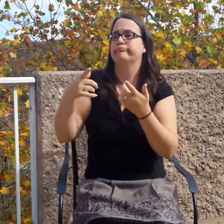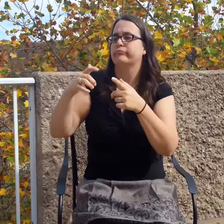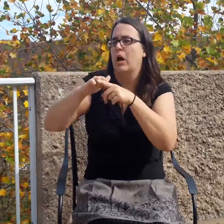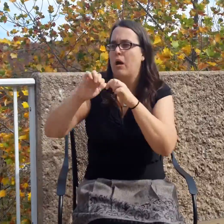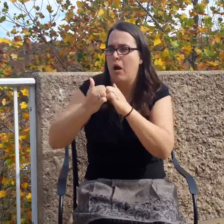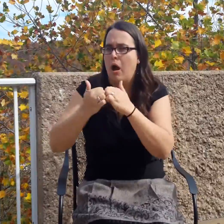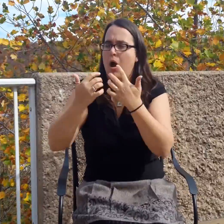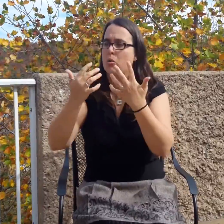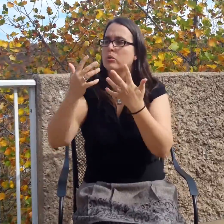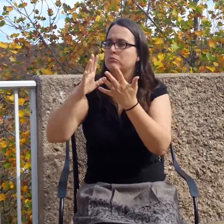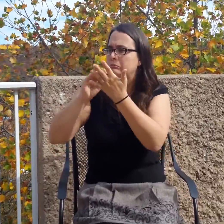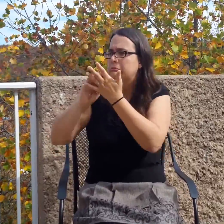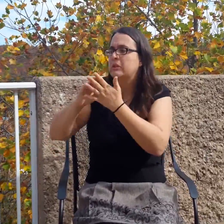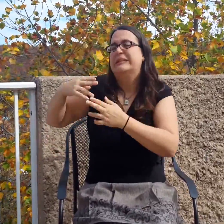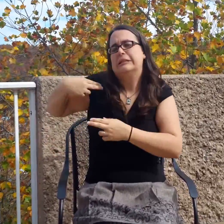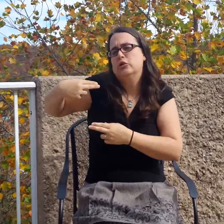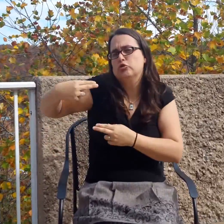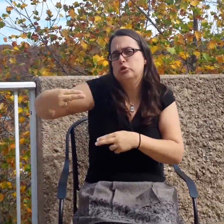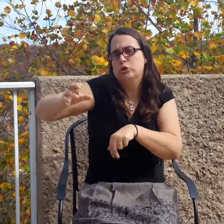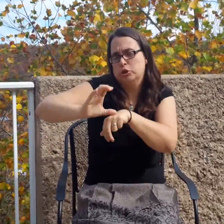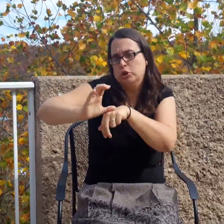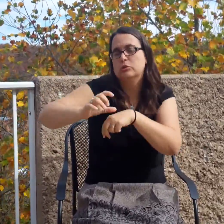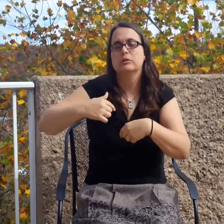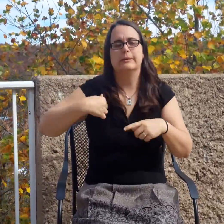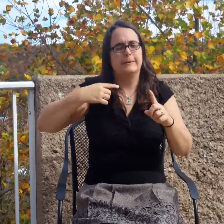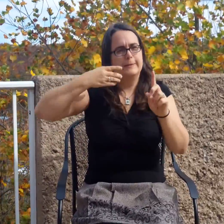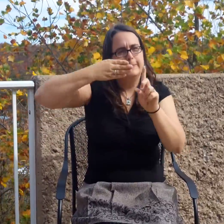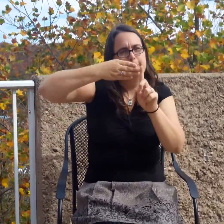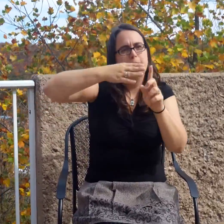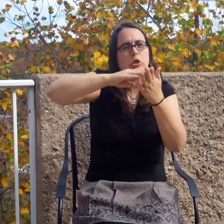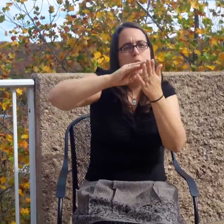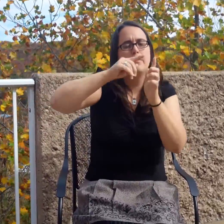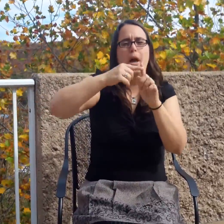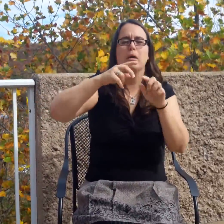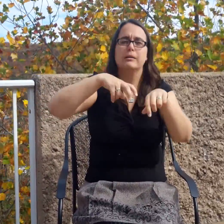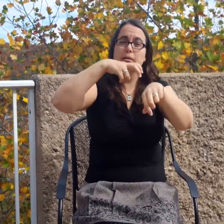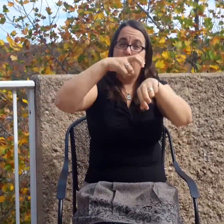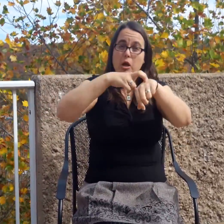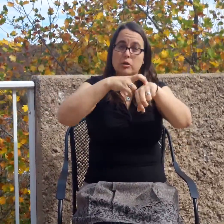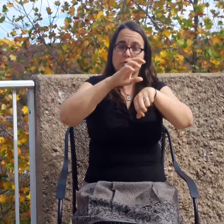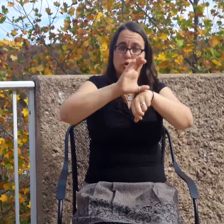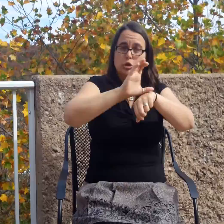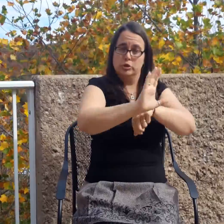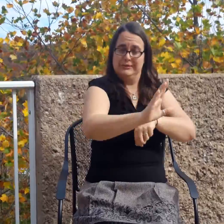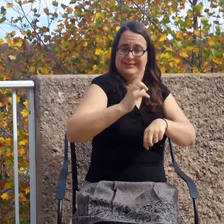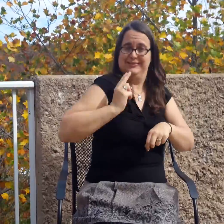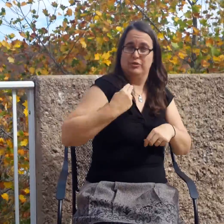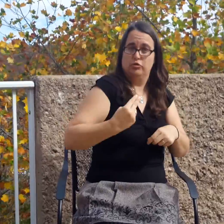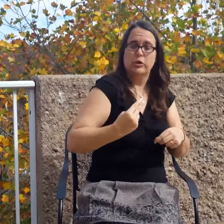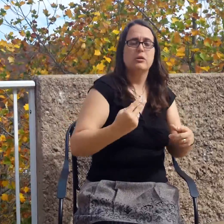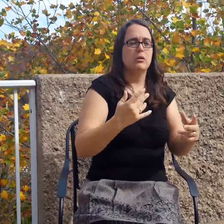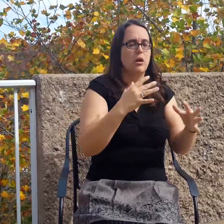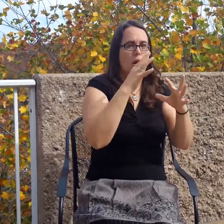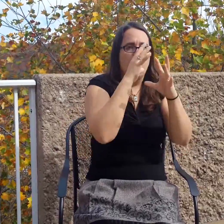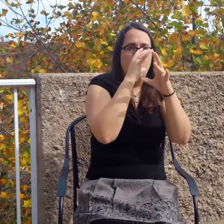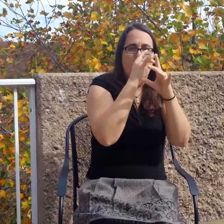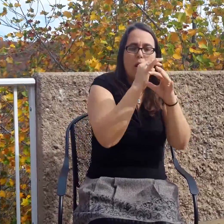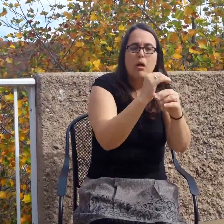How did they practice? And I was learning the history of the church, specifically the history of Irish Christianity